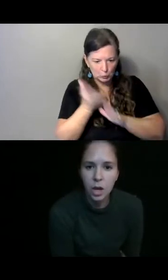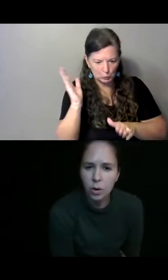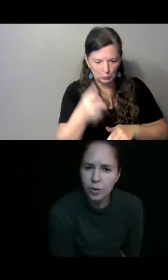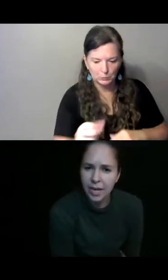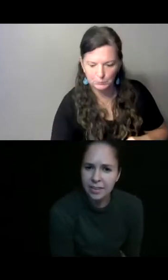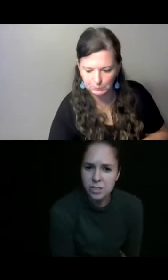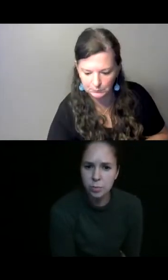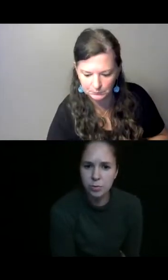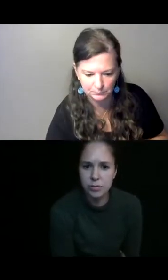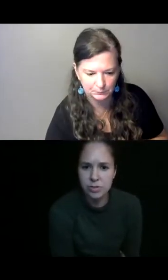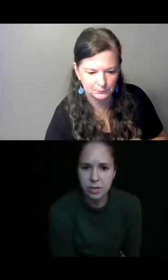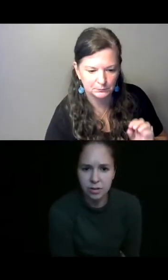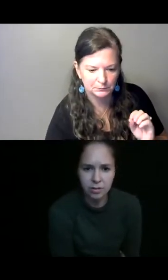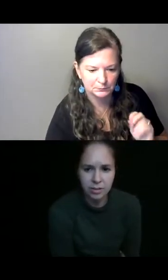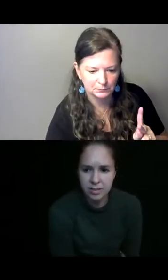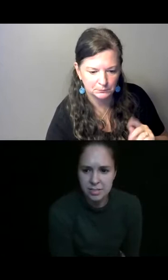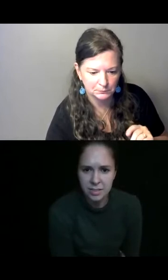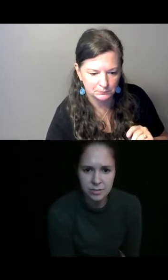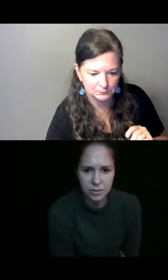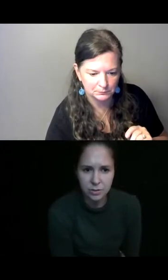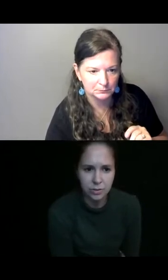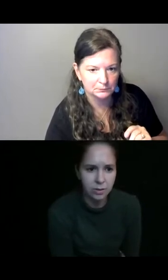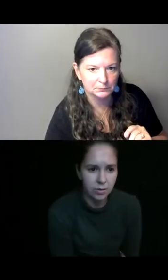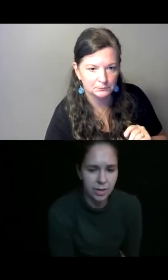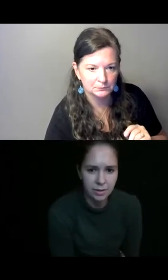Oh, okay. The interpreters need to leave soon. Okay.